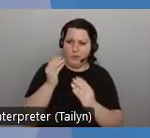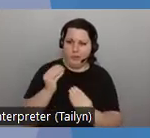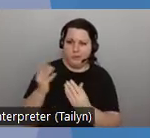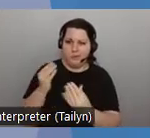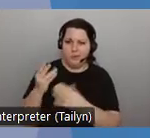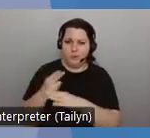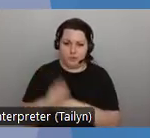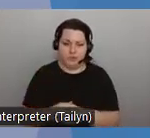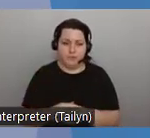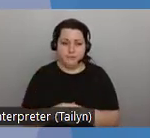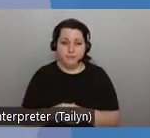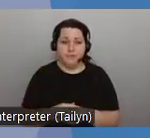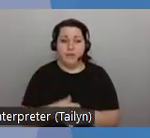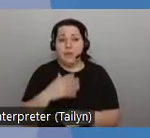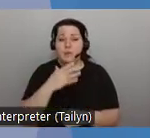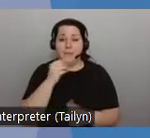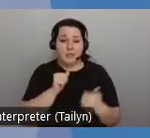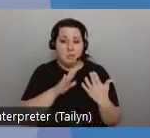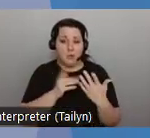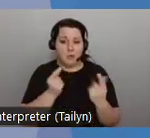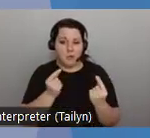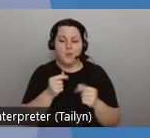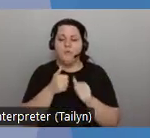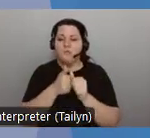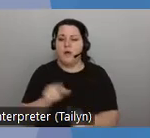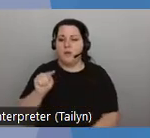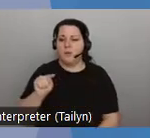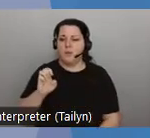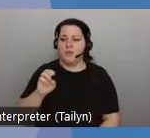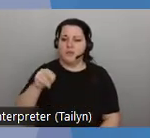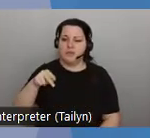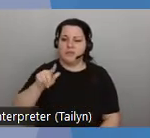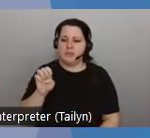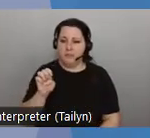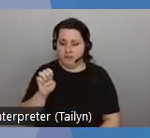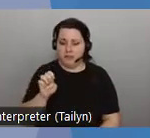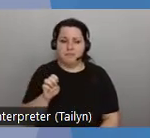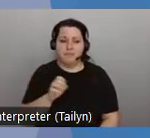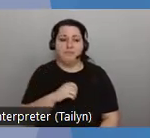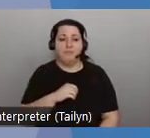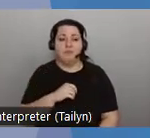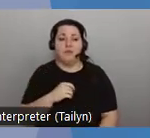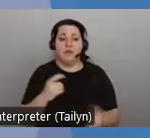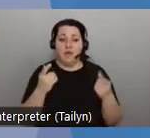would look or be communicated to users. Generally the best way to handle this is follow a template.